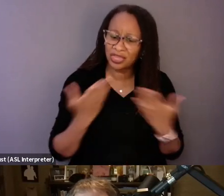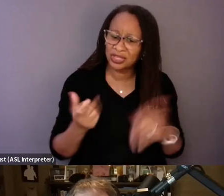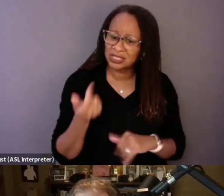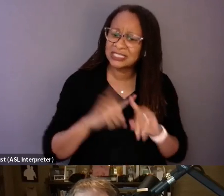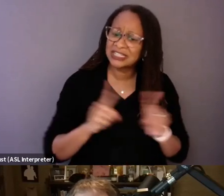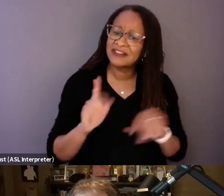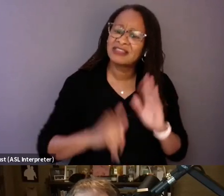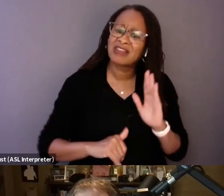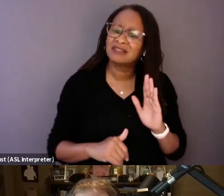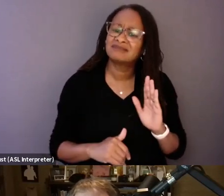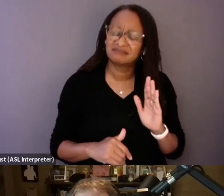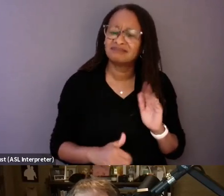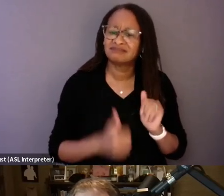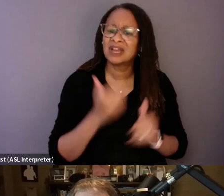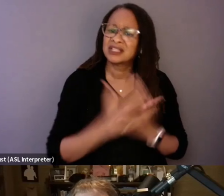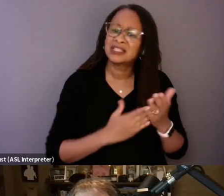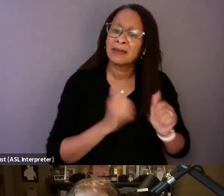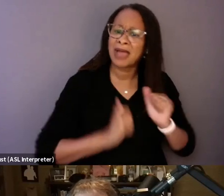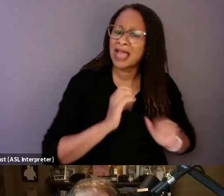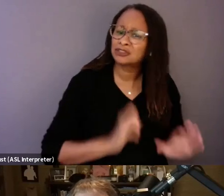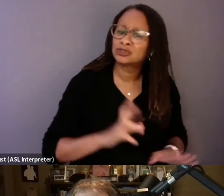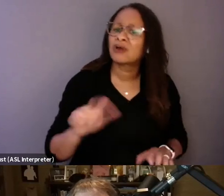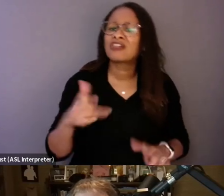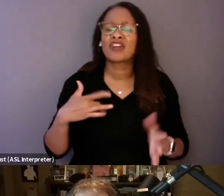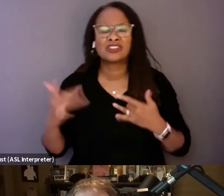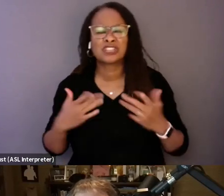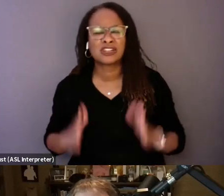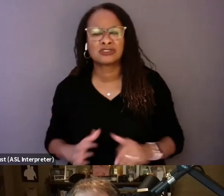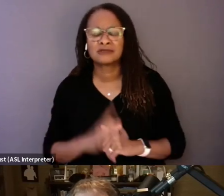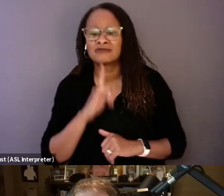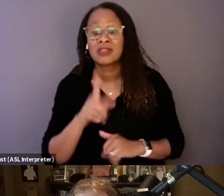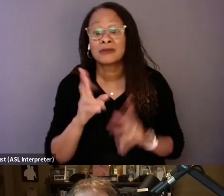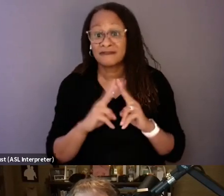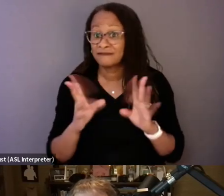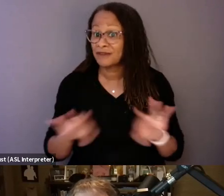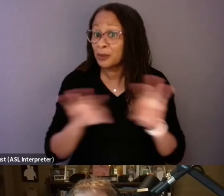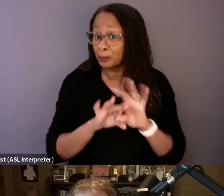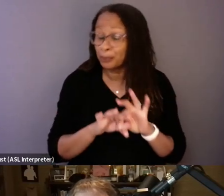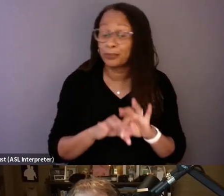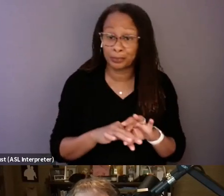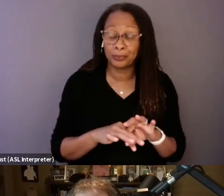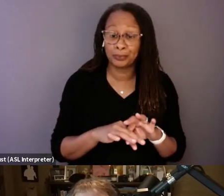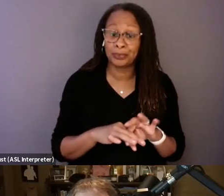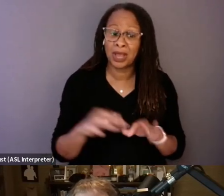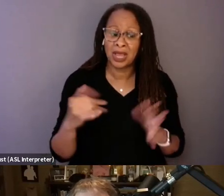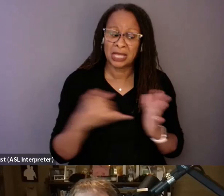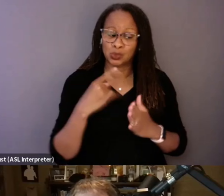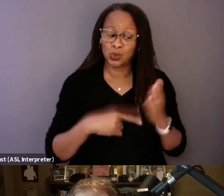than some acts or entertainers. It was really important that it was what he thought was the right way to be.